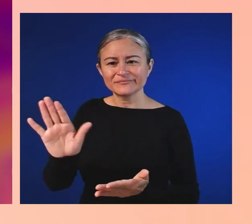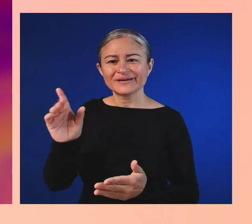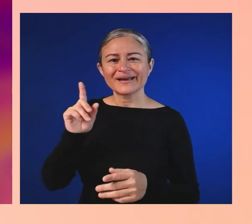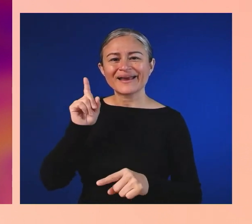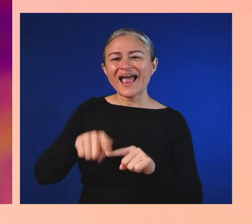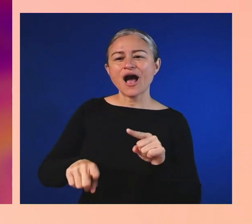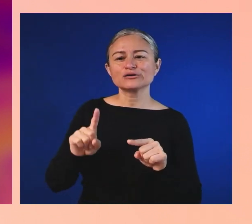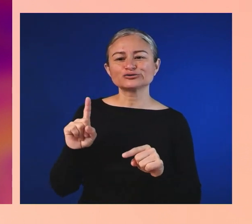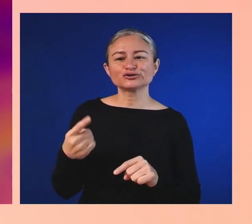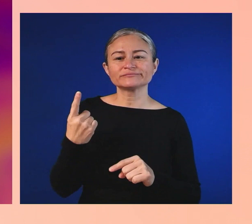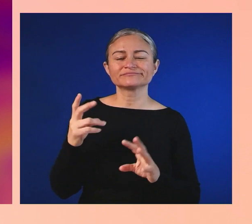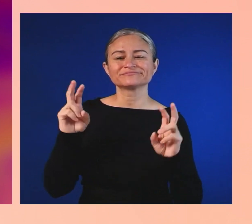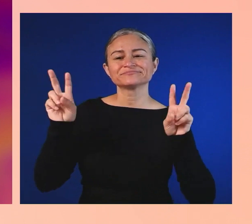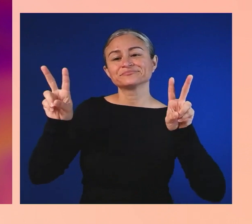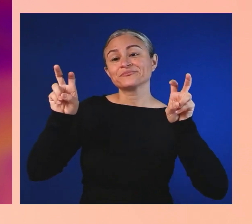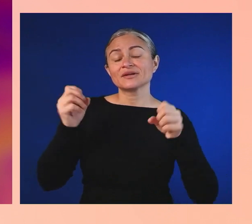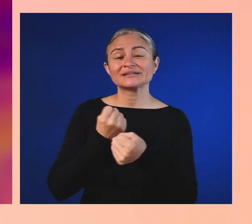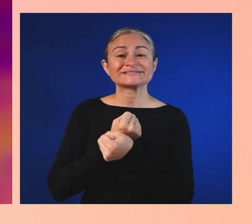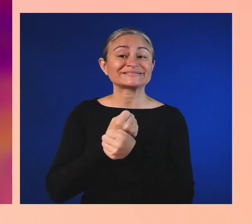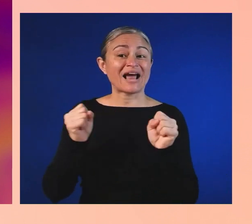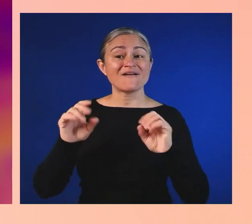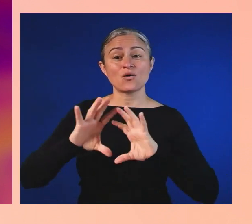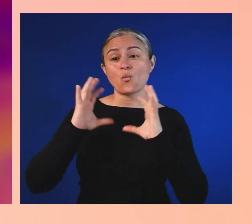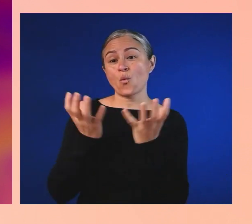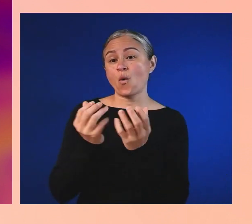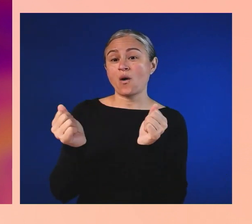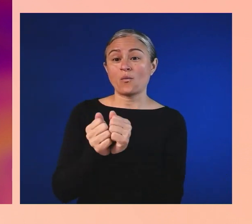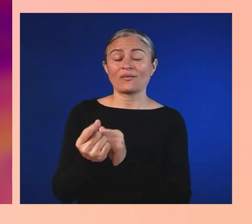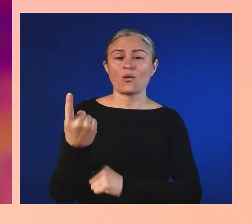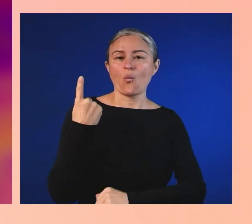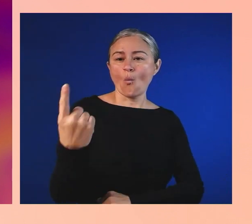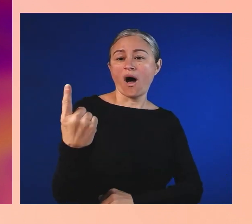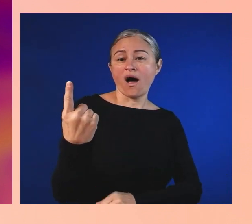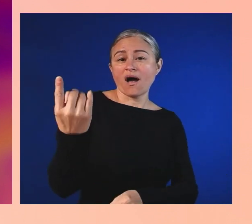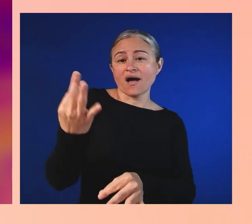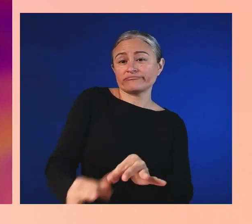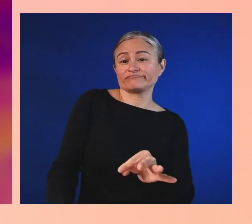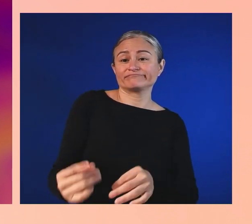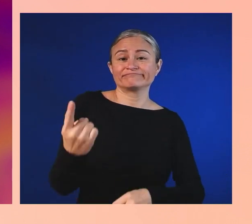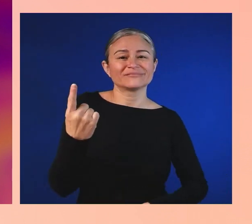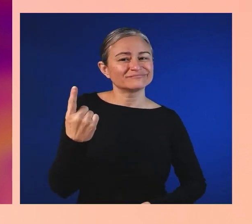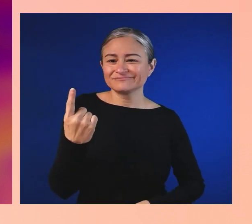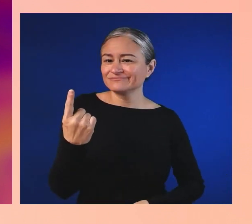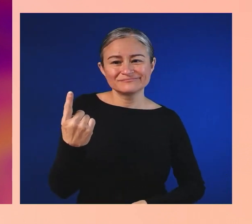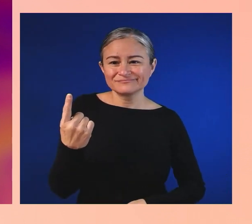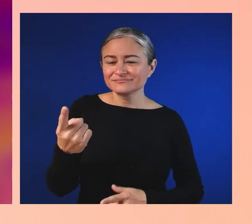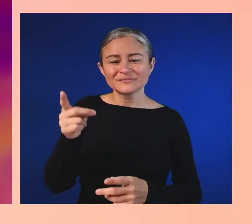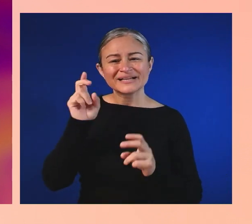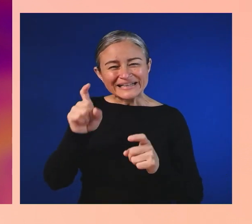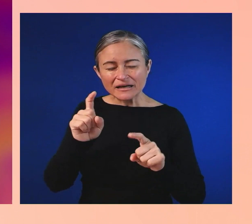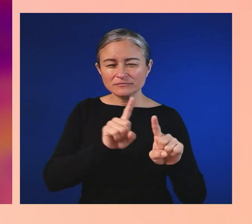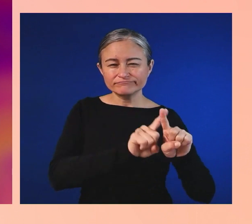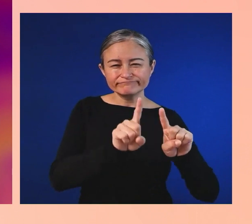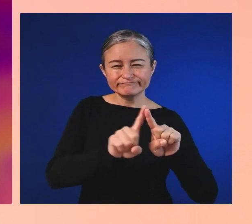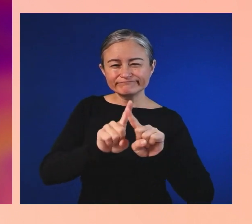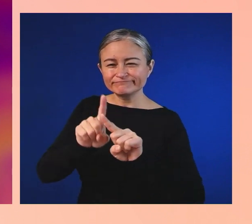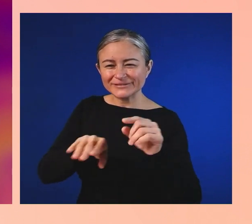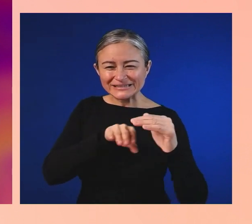accessibility is along a continuum, just as we fluctuate throughout the day, so do people with cognitive impairments.